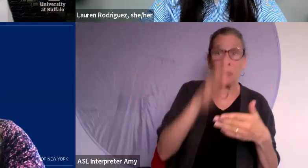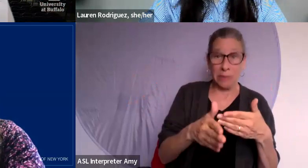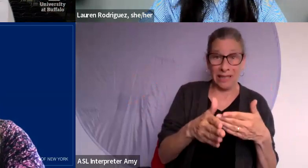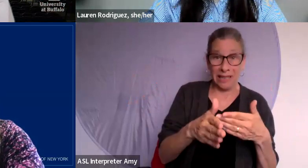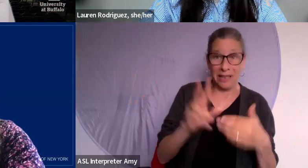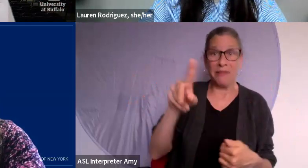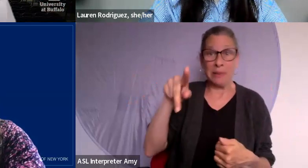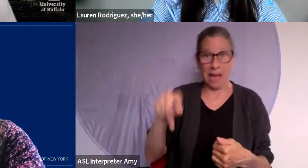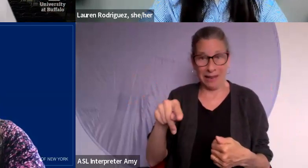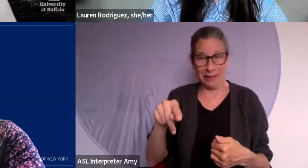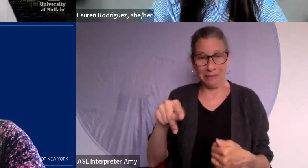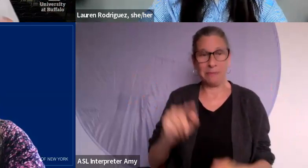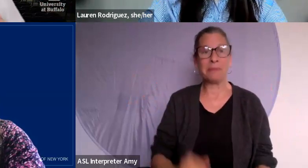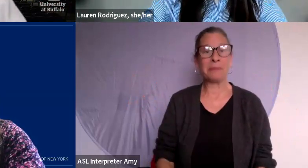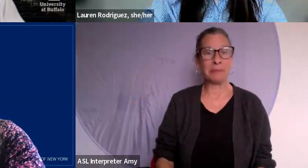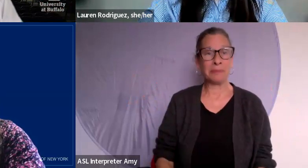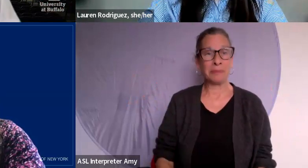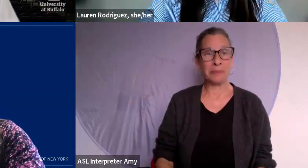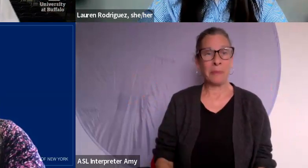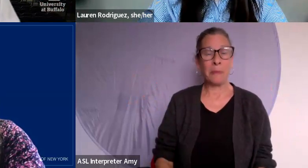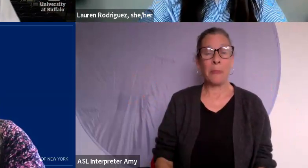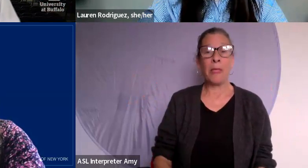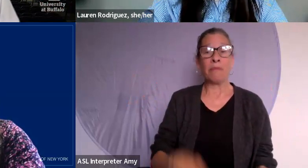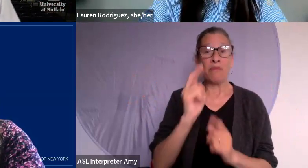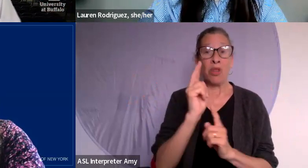the pet. I want to spend a couple minutes talking about the